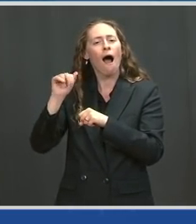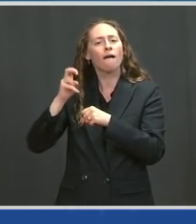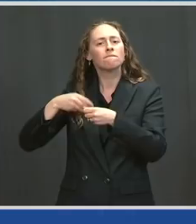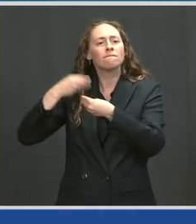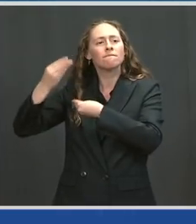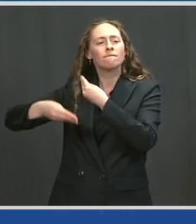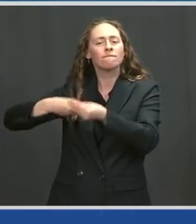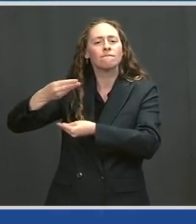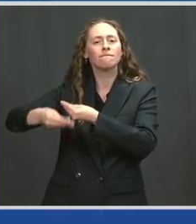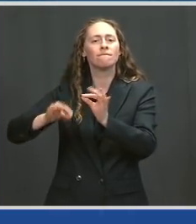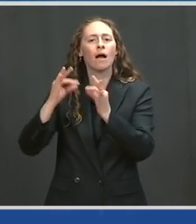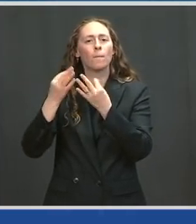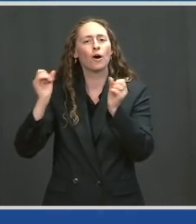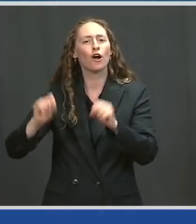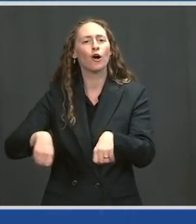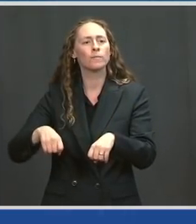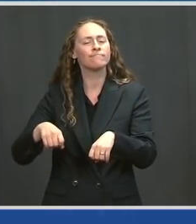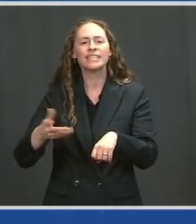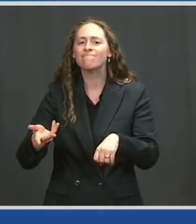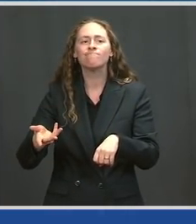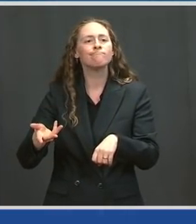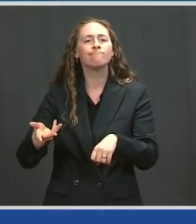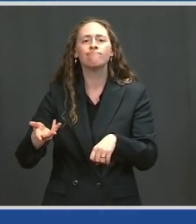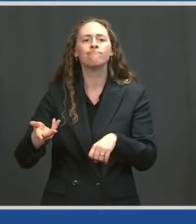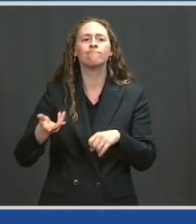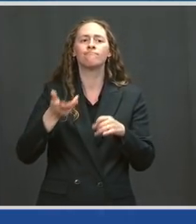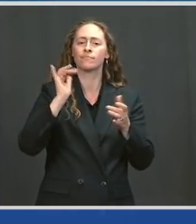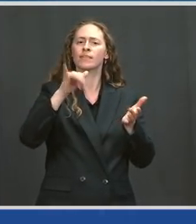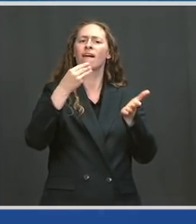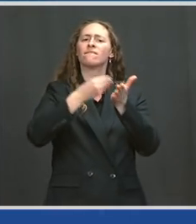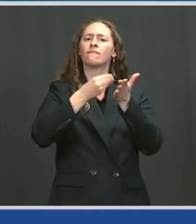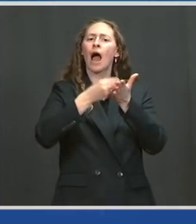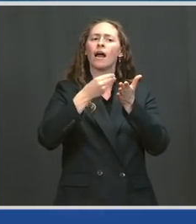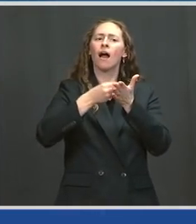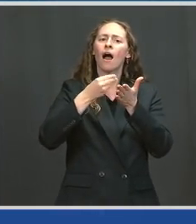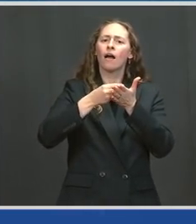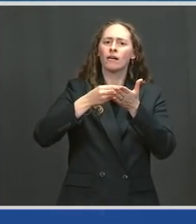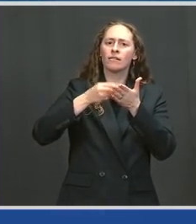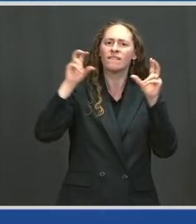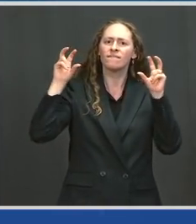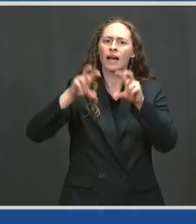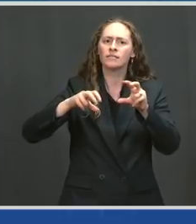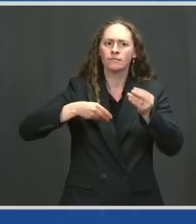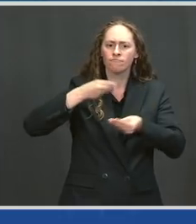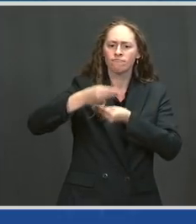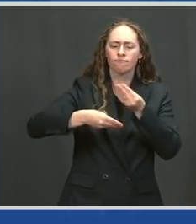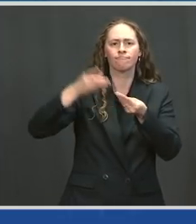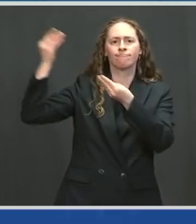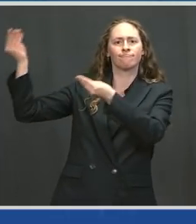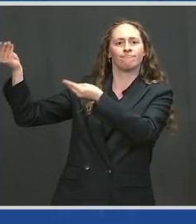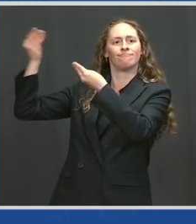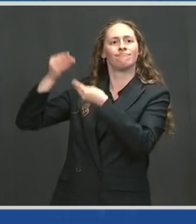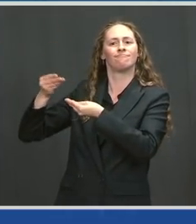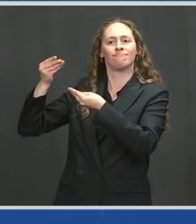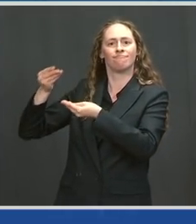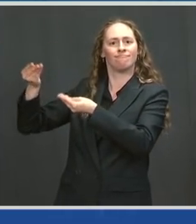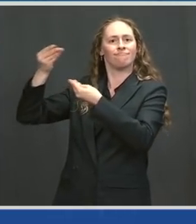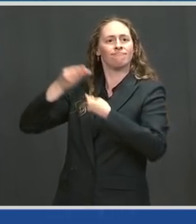financial security and generational wealth. If you come from back lines like my family, working class, middle class family,